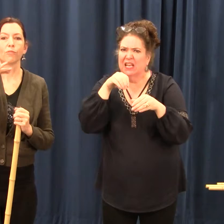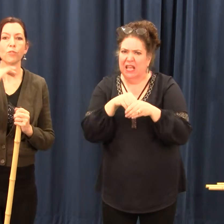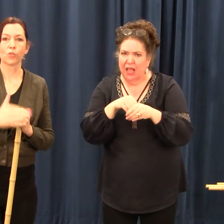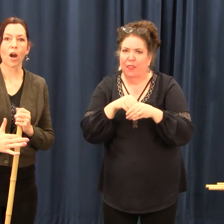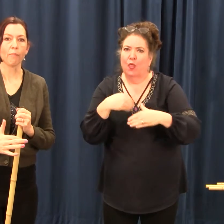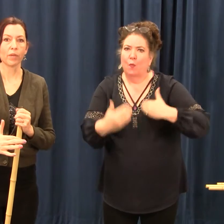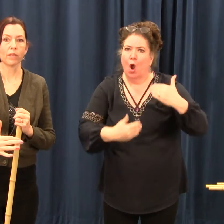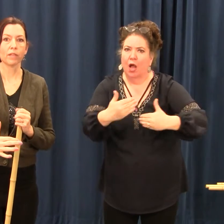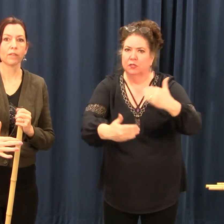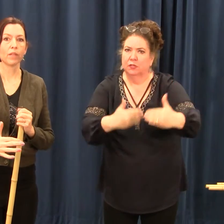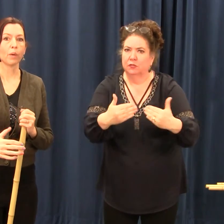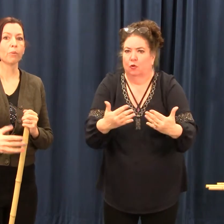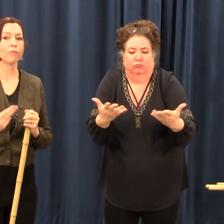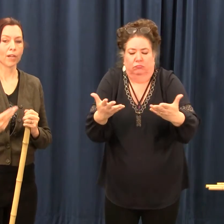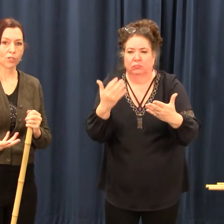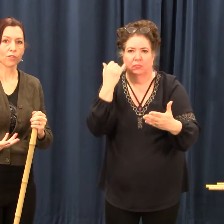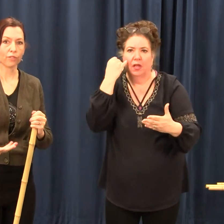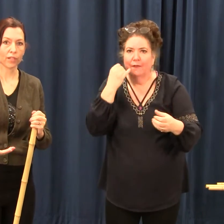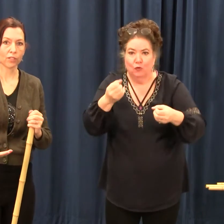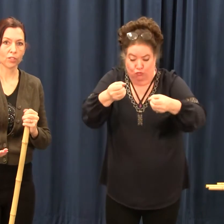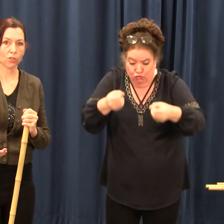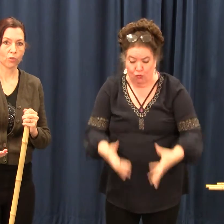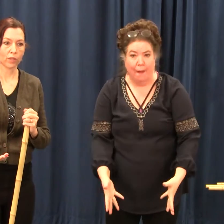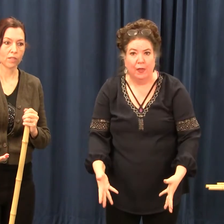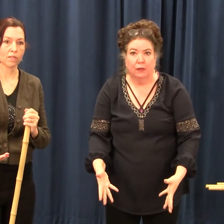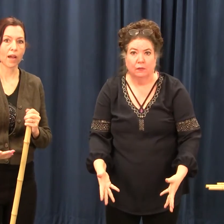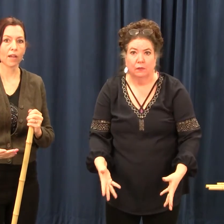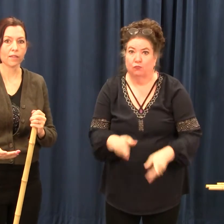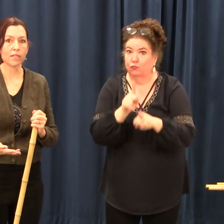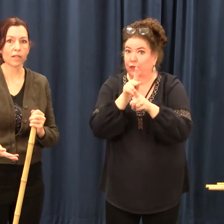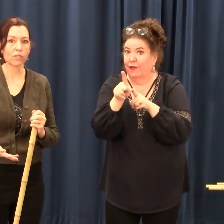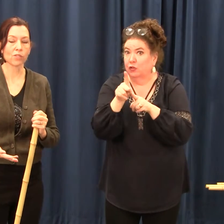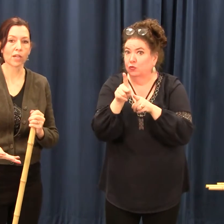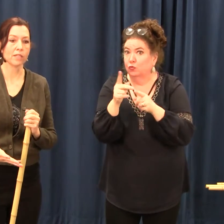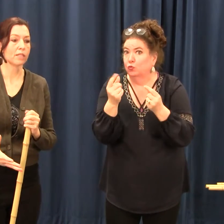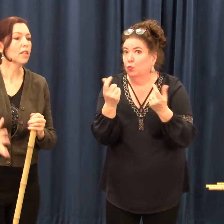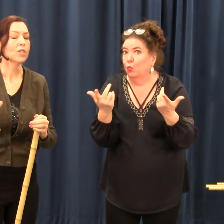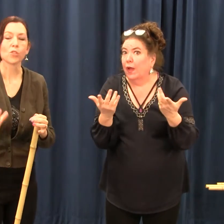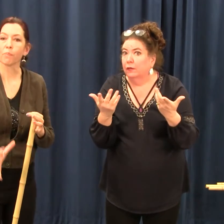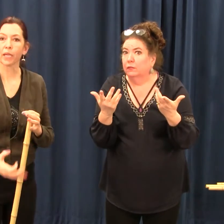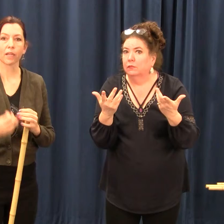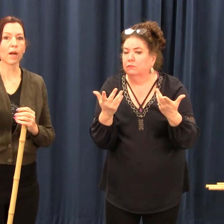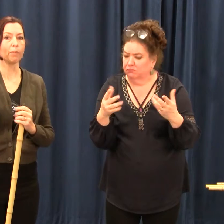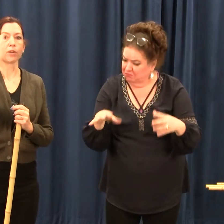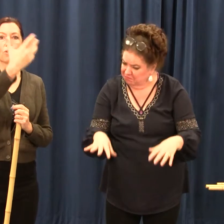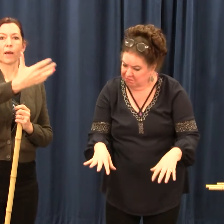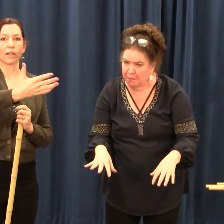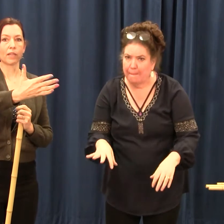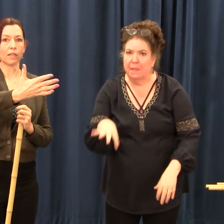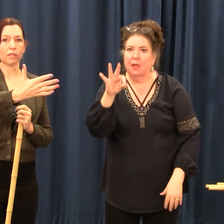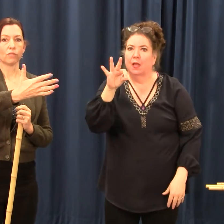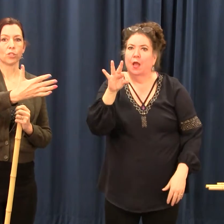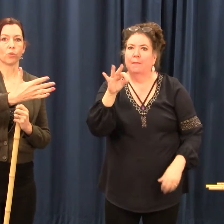you drop it, the professional thing to do in these exercises is to just pick it up and go back in to